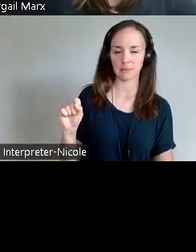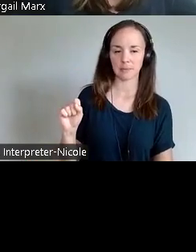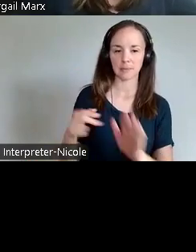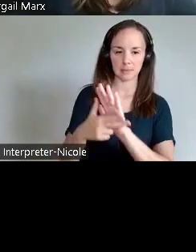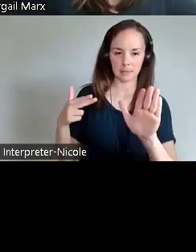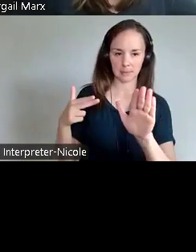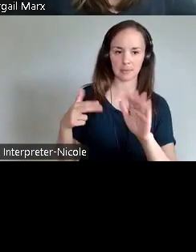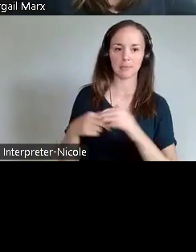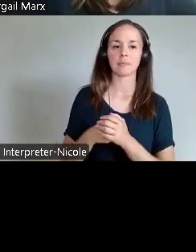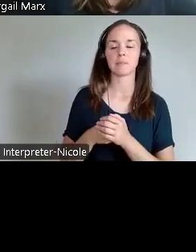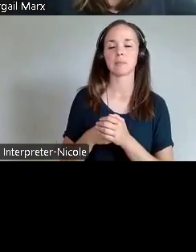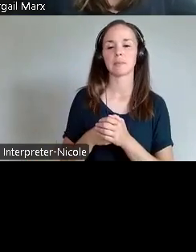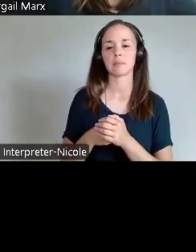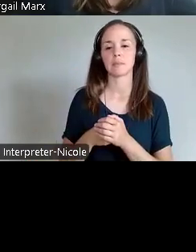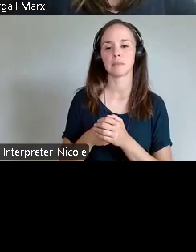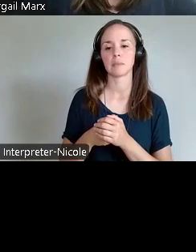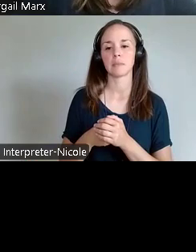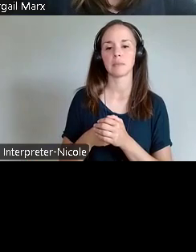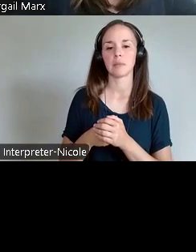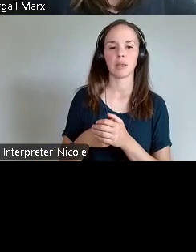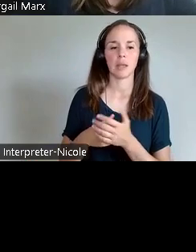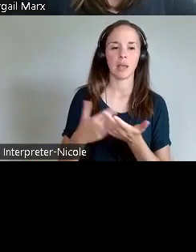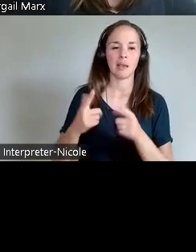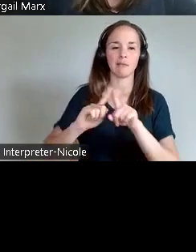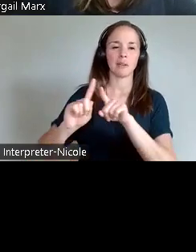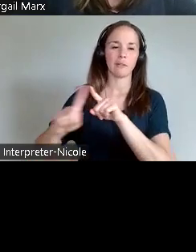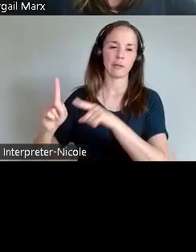This is often known as Lou Gehrig's disease as well.